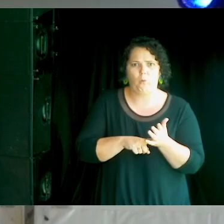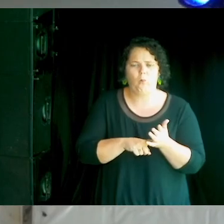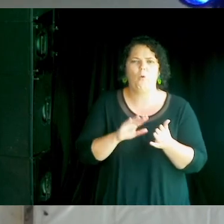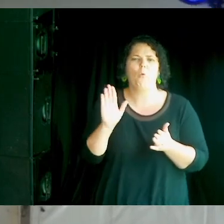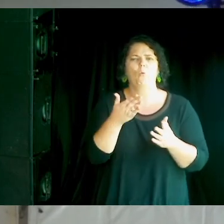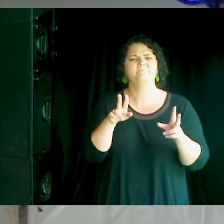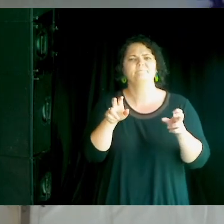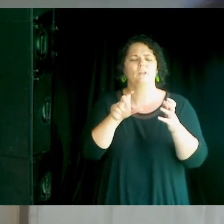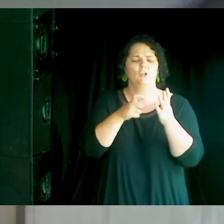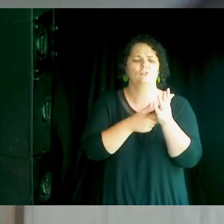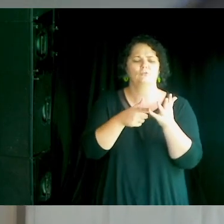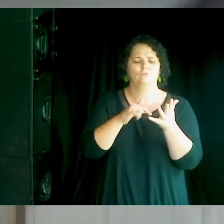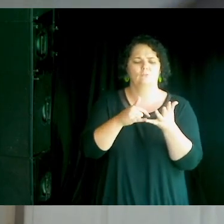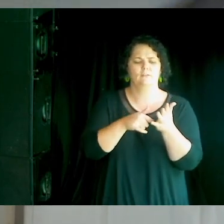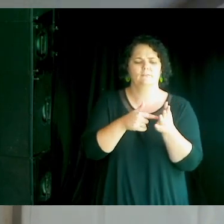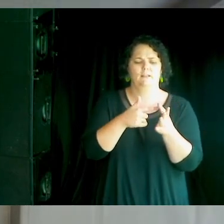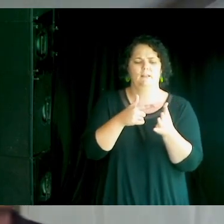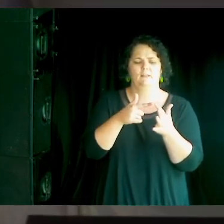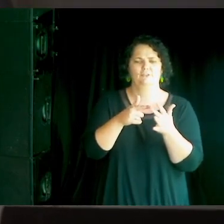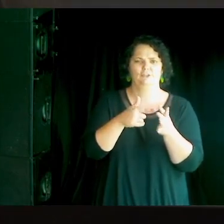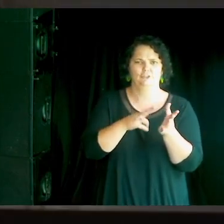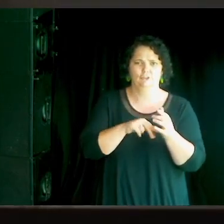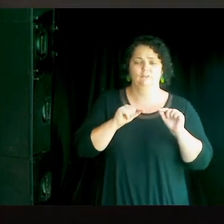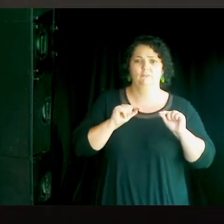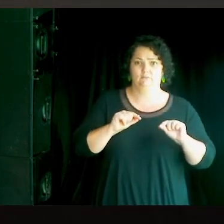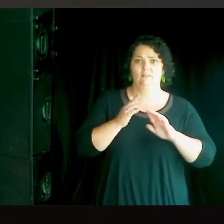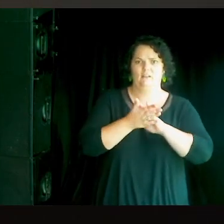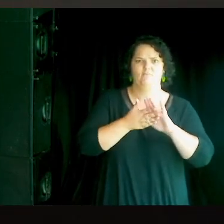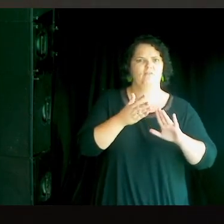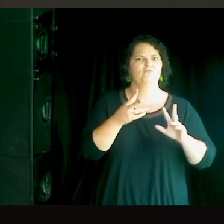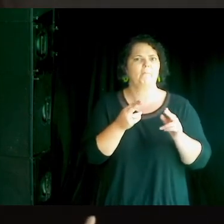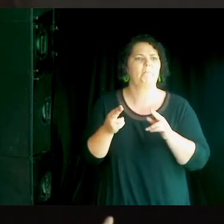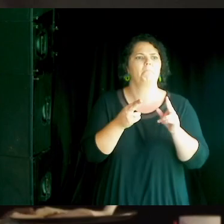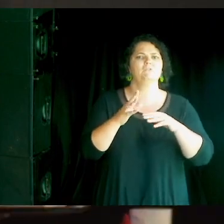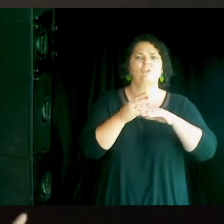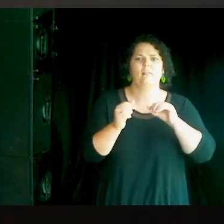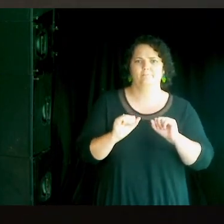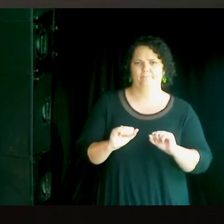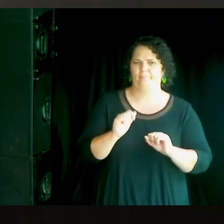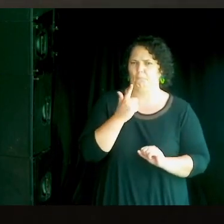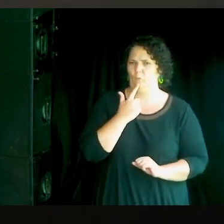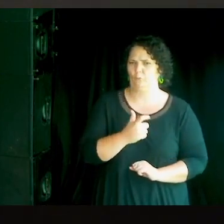yeah oh my god it smells so good I can smell it now actually that is beautiful so thank you